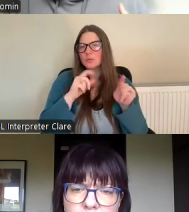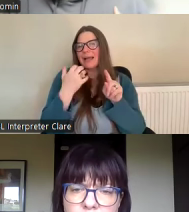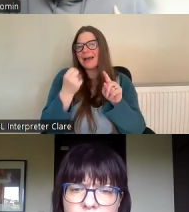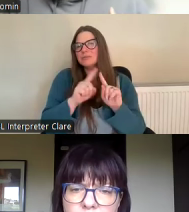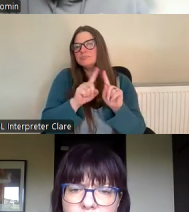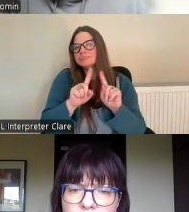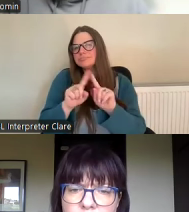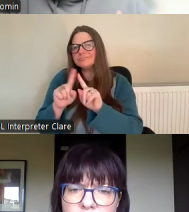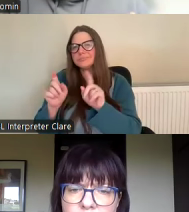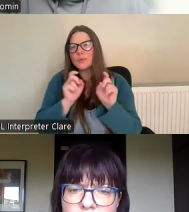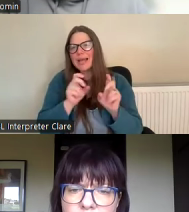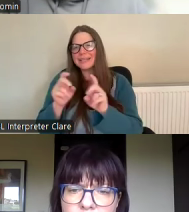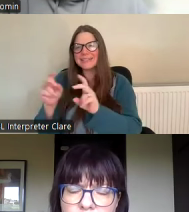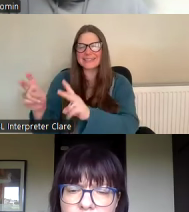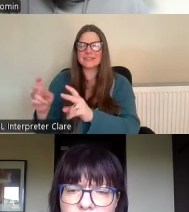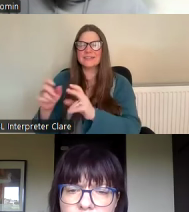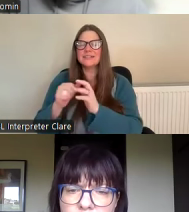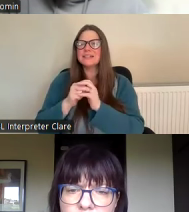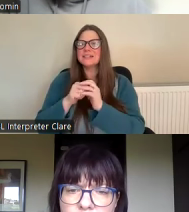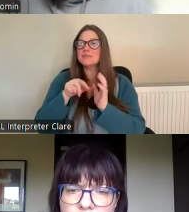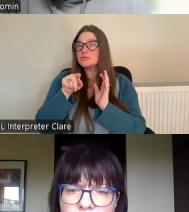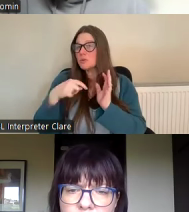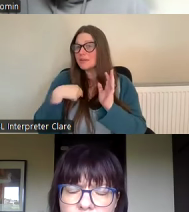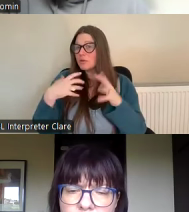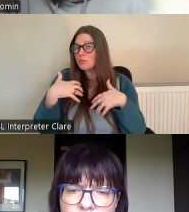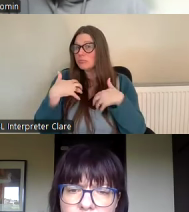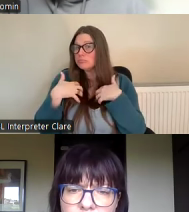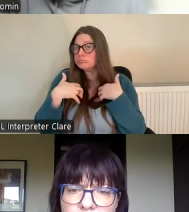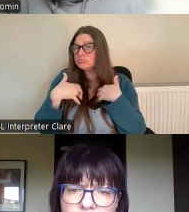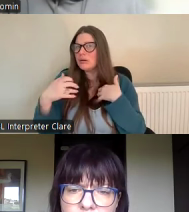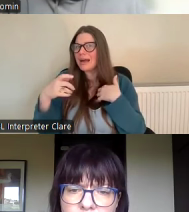That's something that if you do want to have a look at Performance Max campaigns,